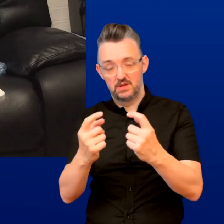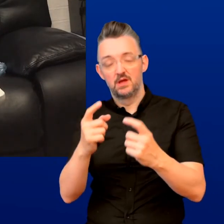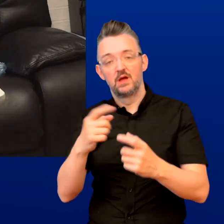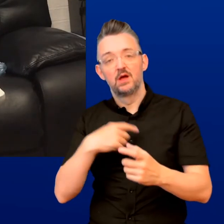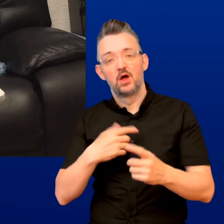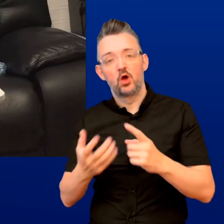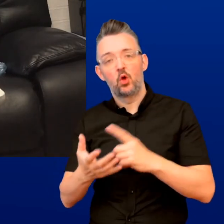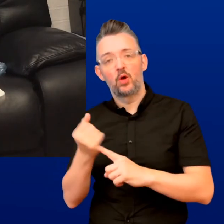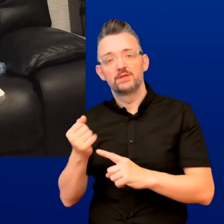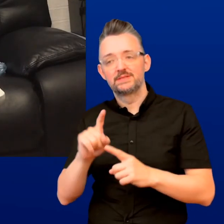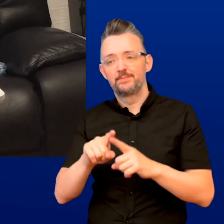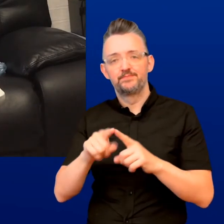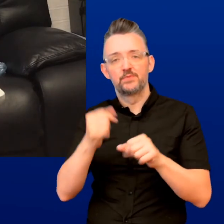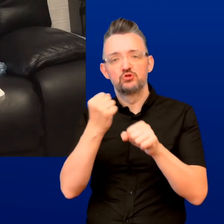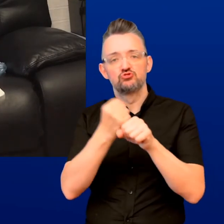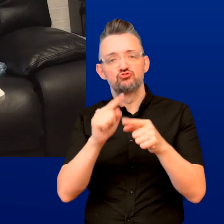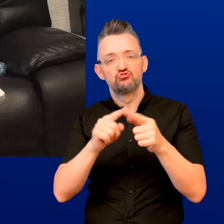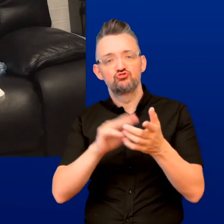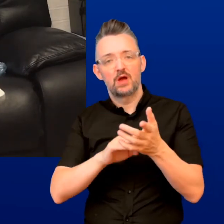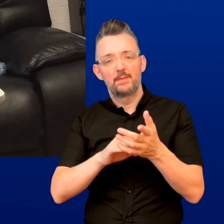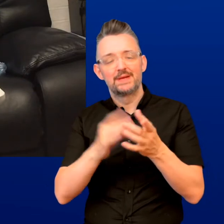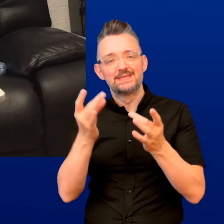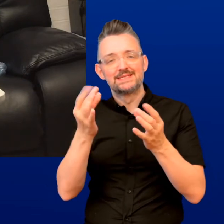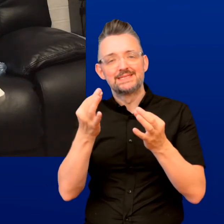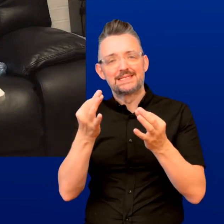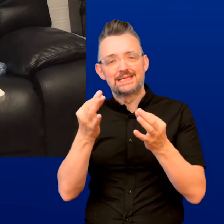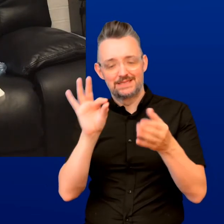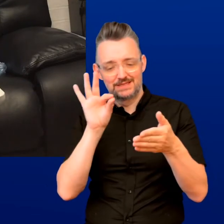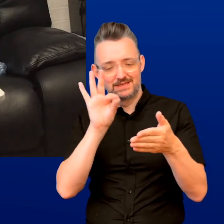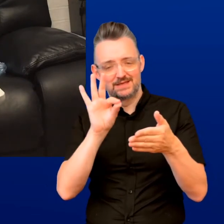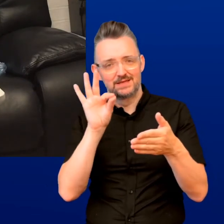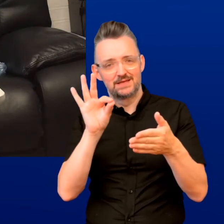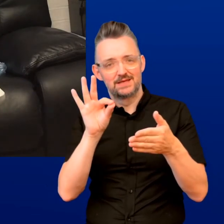gems. Some little stick-on gems